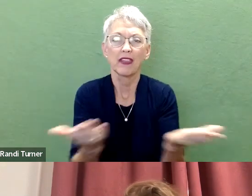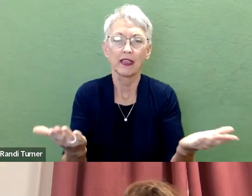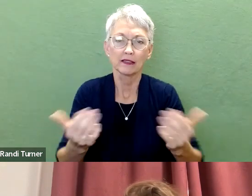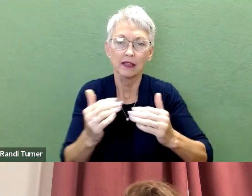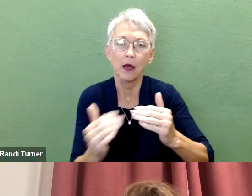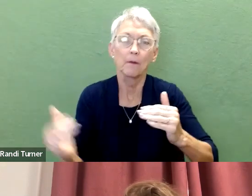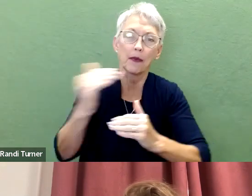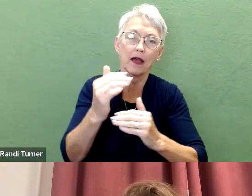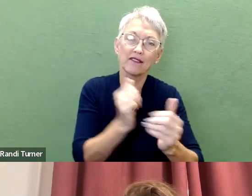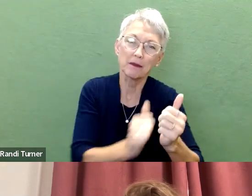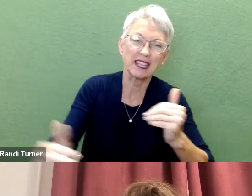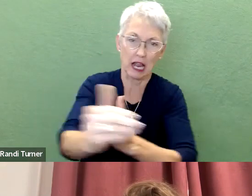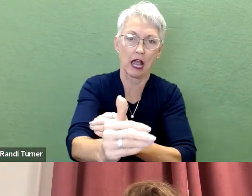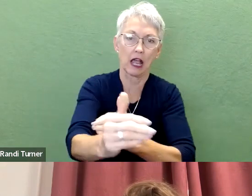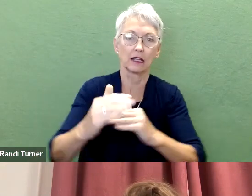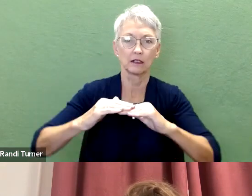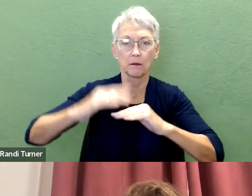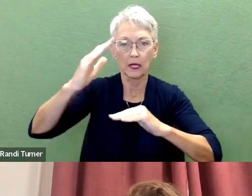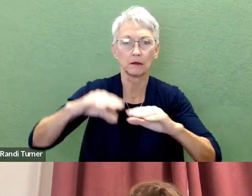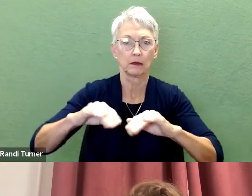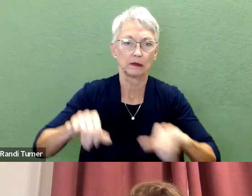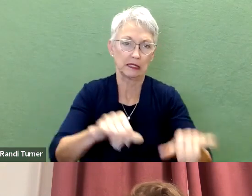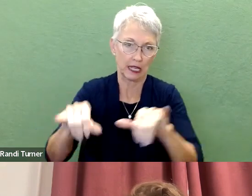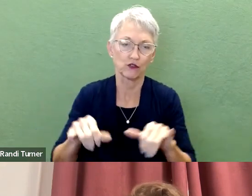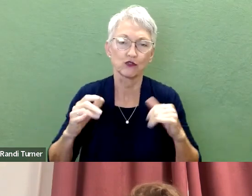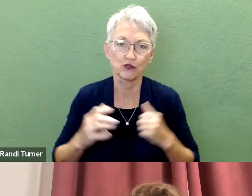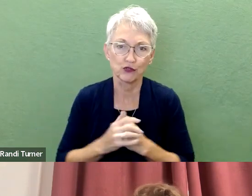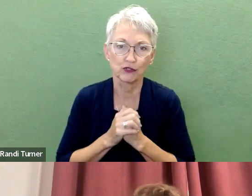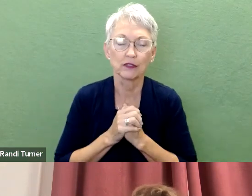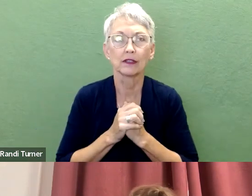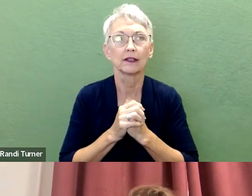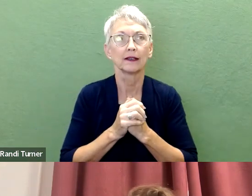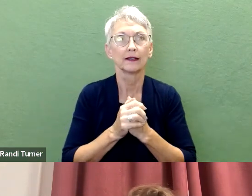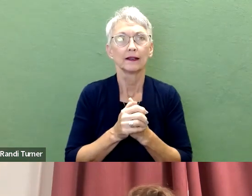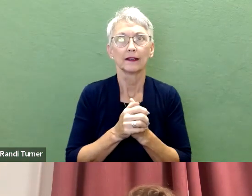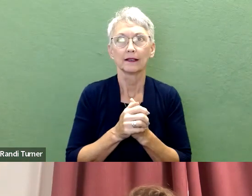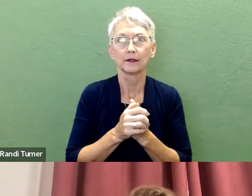vast knowledge about the about the mere idea of situations. Howard,